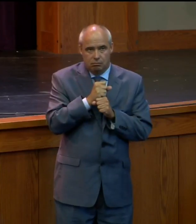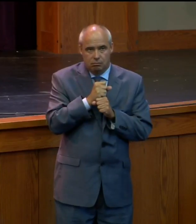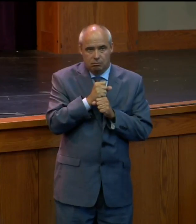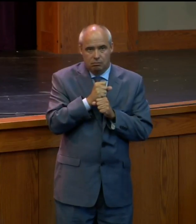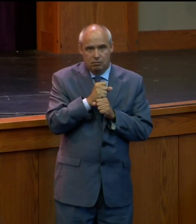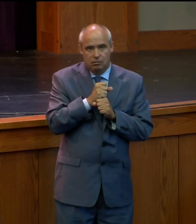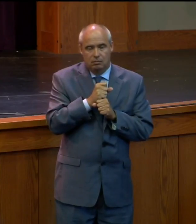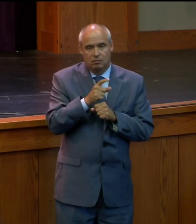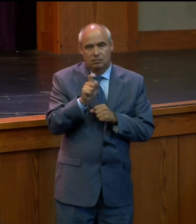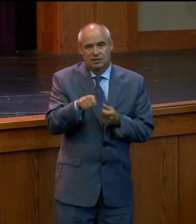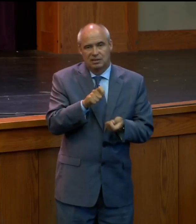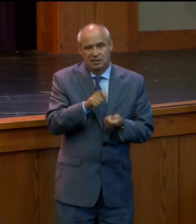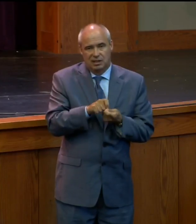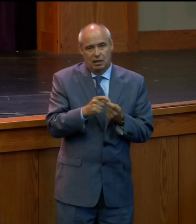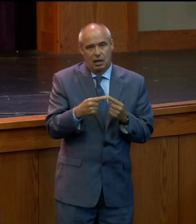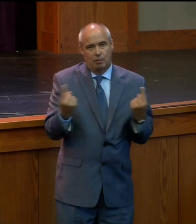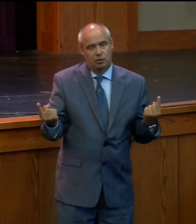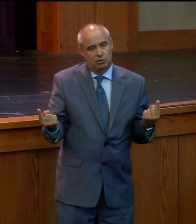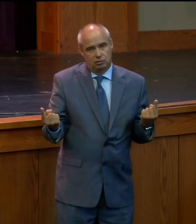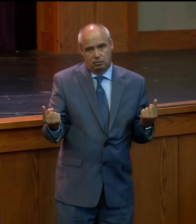EXACTLY THE OPPOSITE.